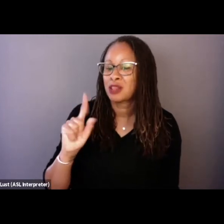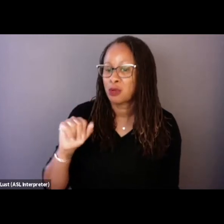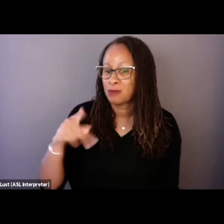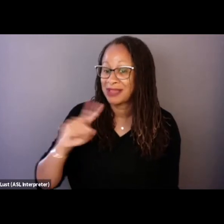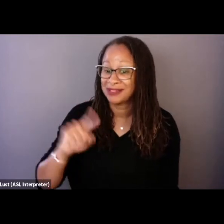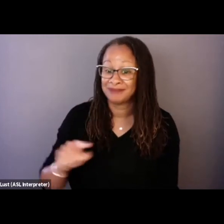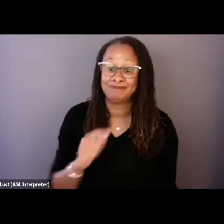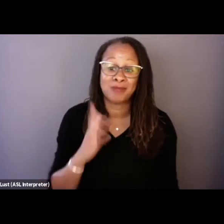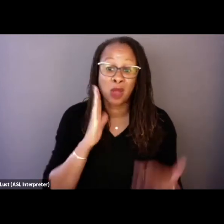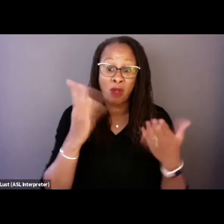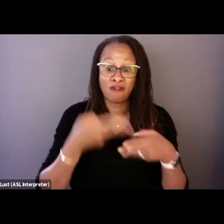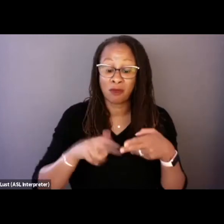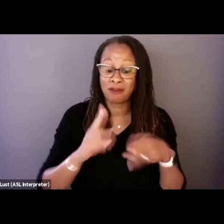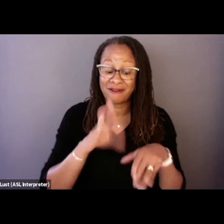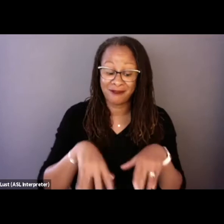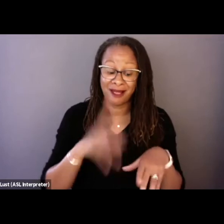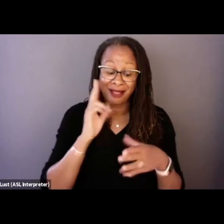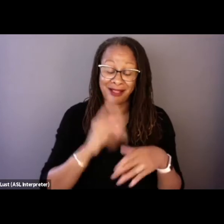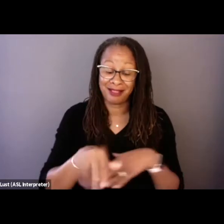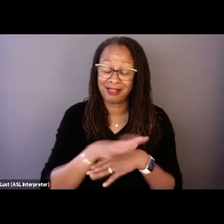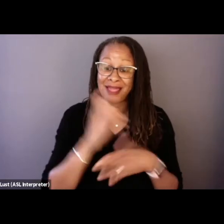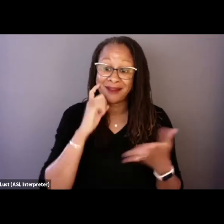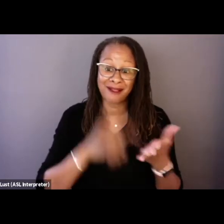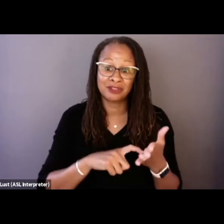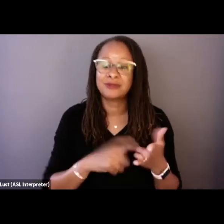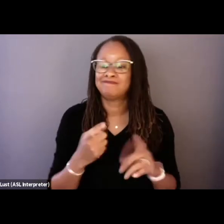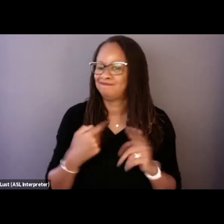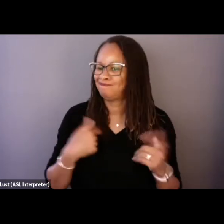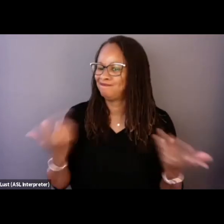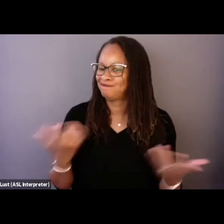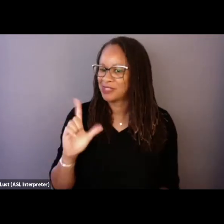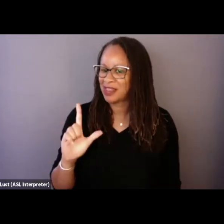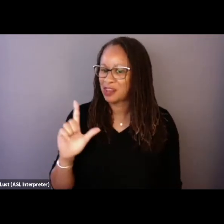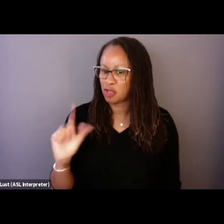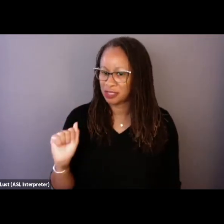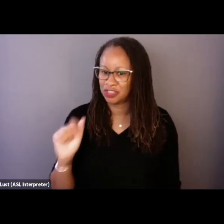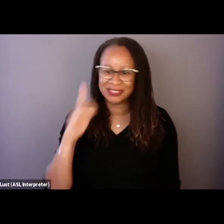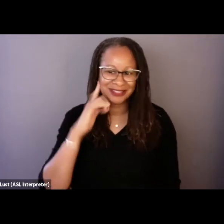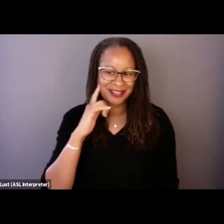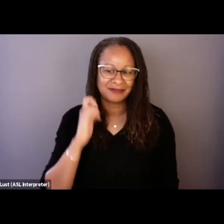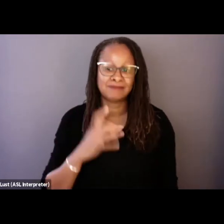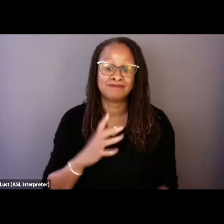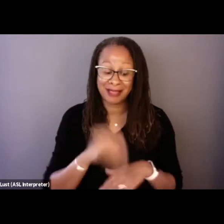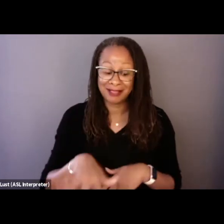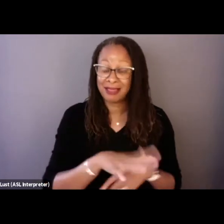I'm coming to you today from Los Angeles, which is on the unceded land of the Tongva and Chumash people,